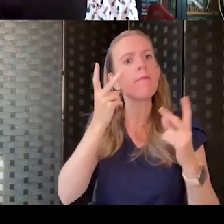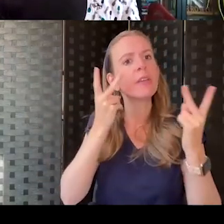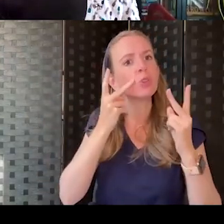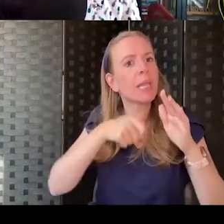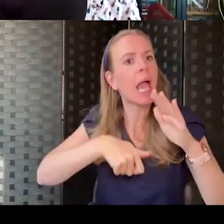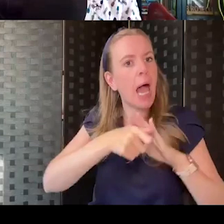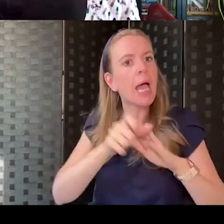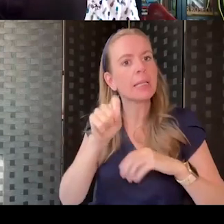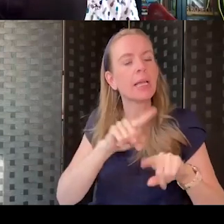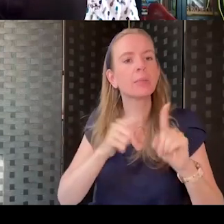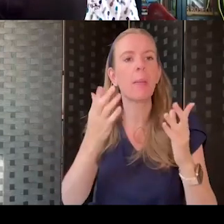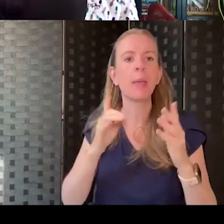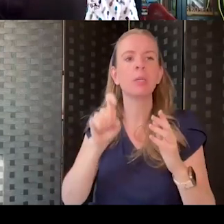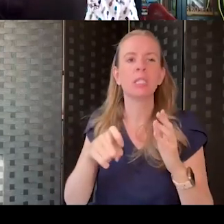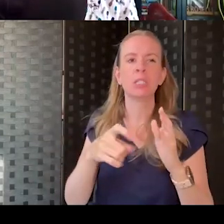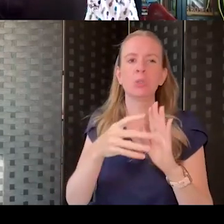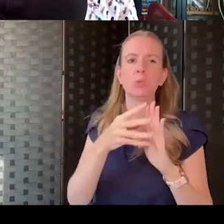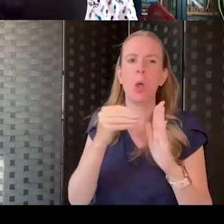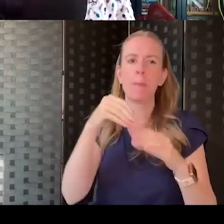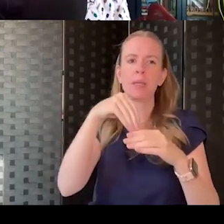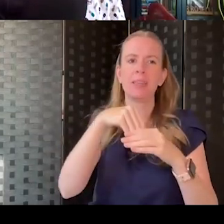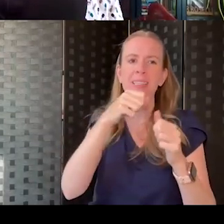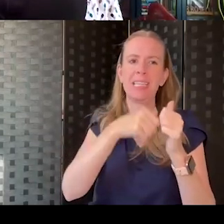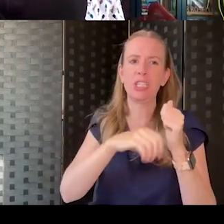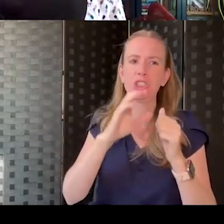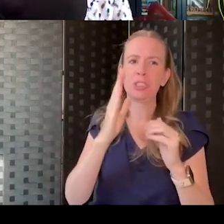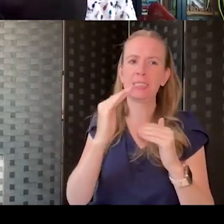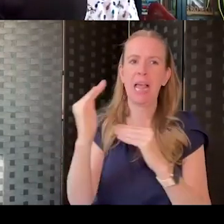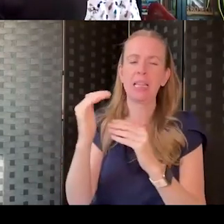need to replicate them with the individual cells depending on the amount and complexity of the